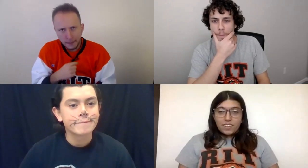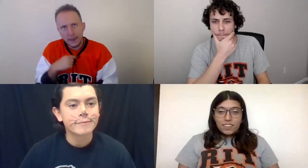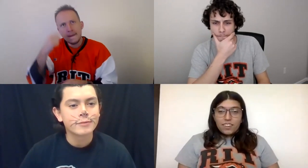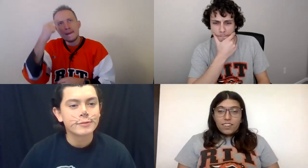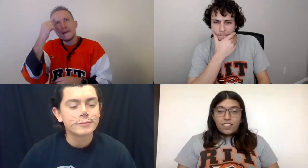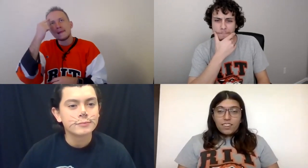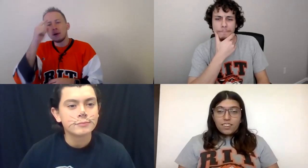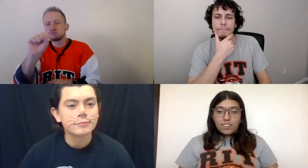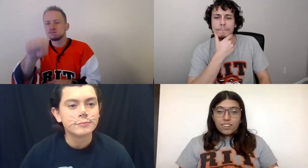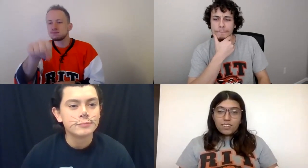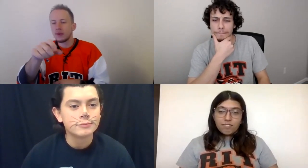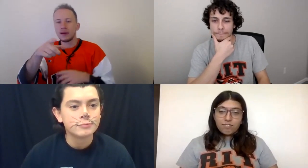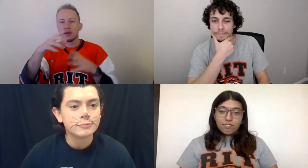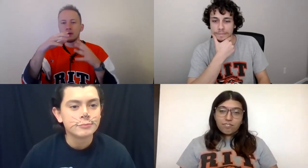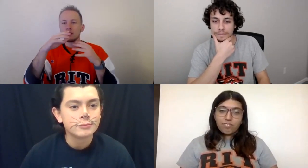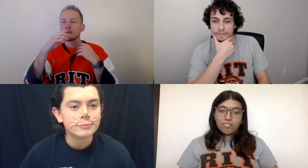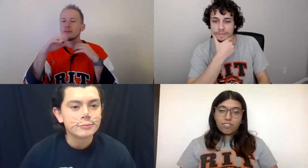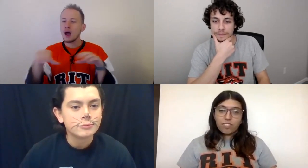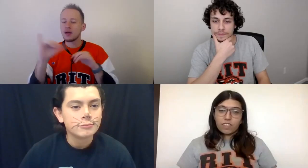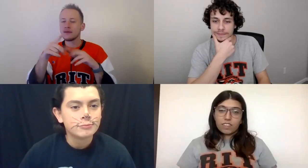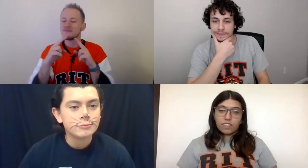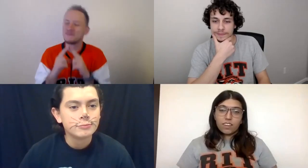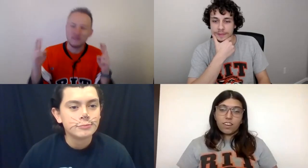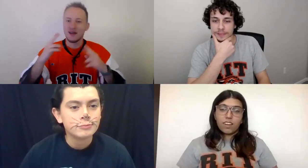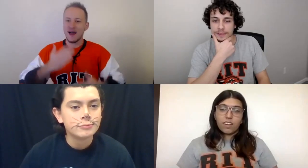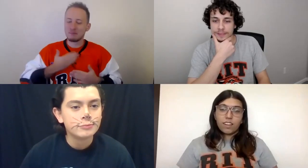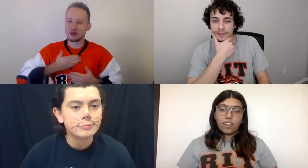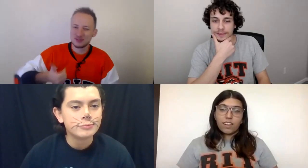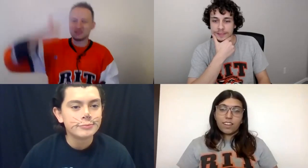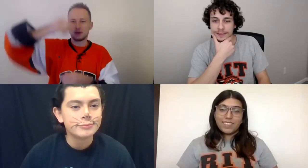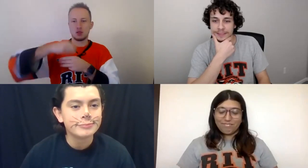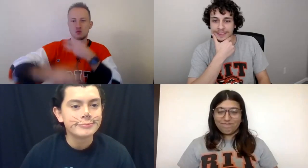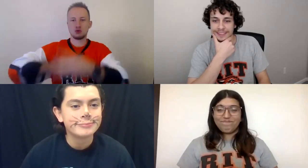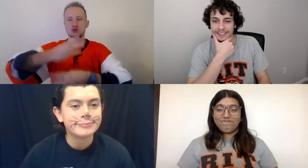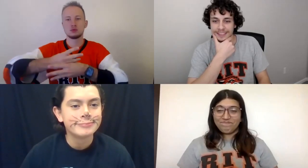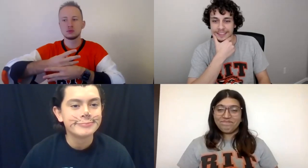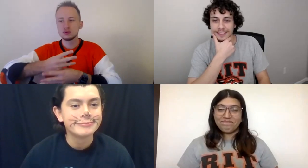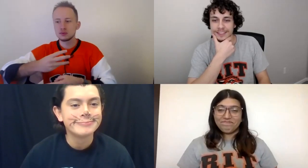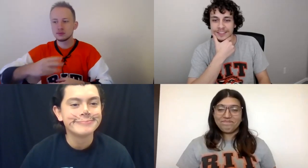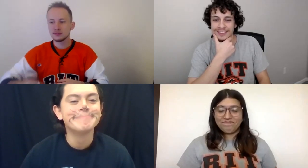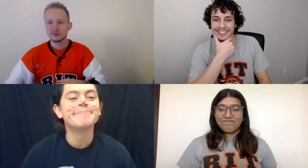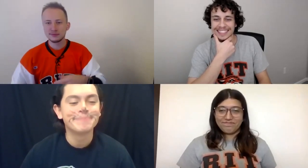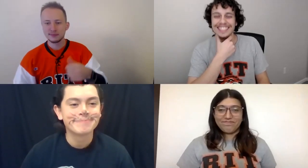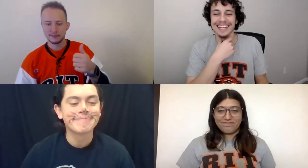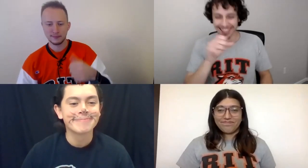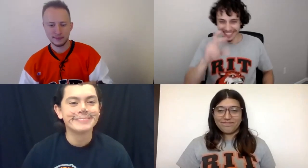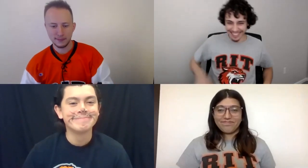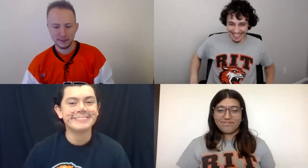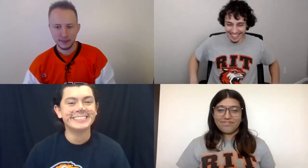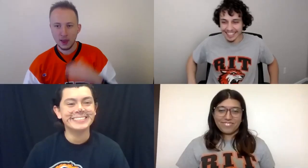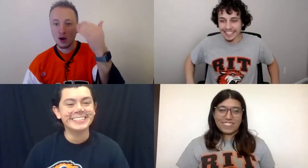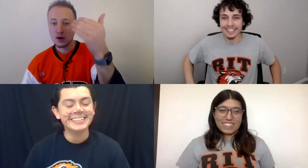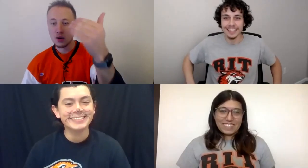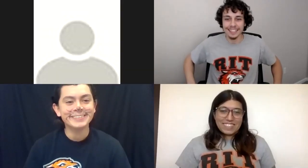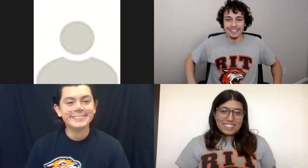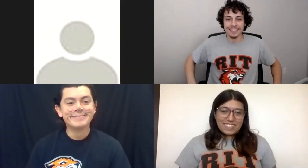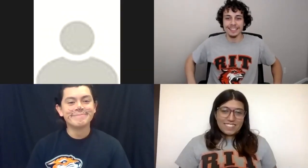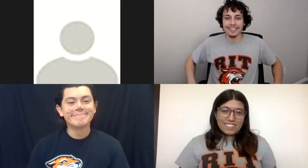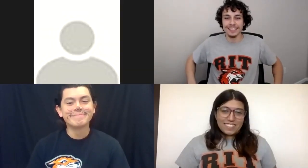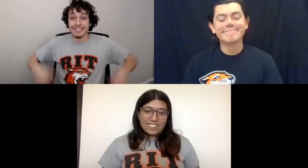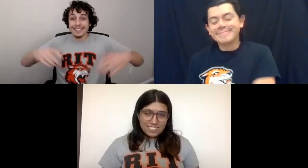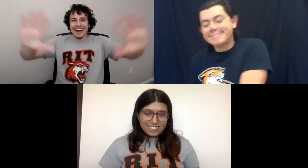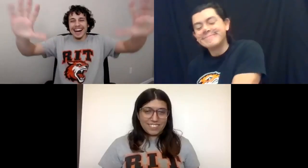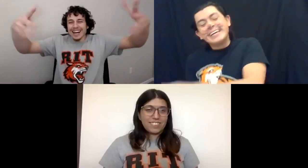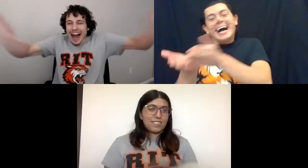Matt: You need to act like you are the happiest person in the world. And, go ahead!